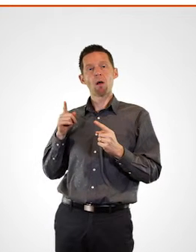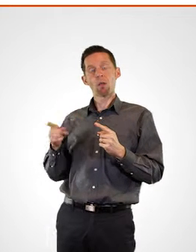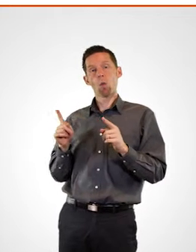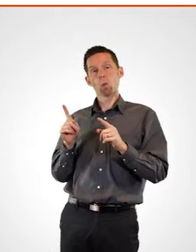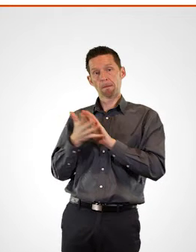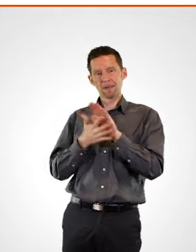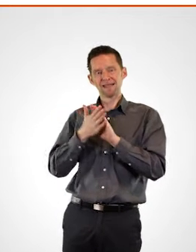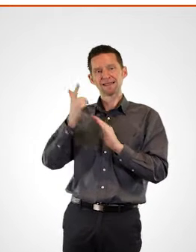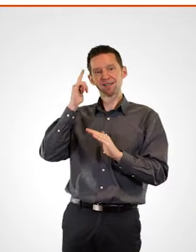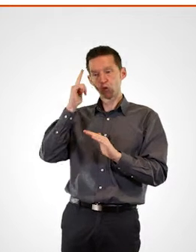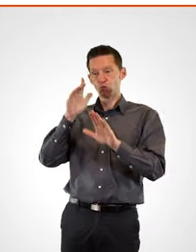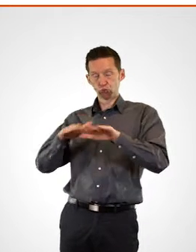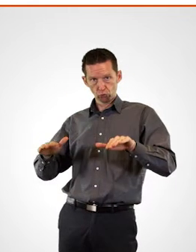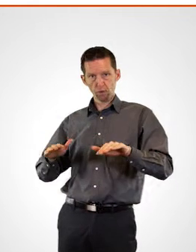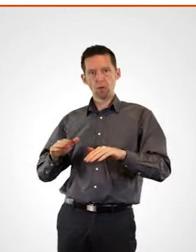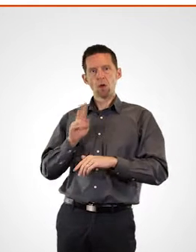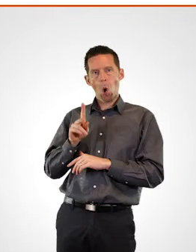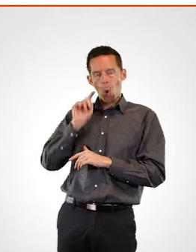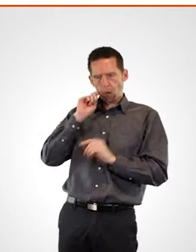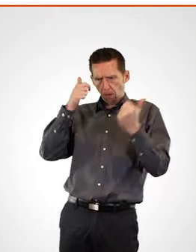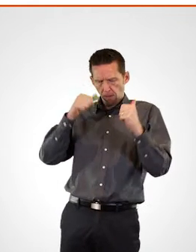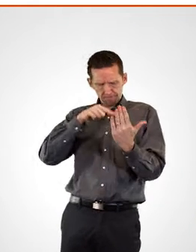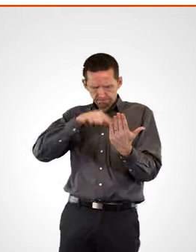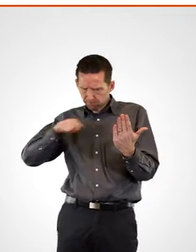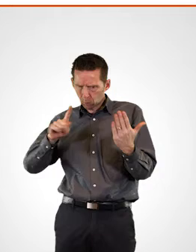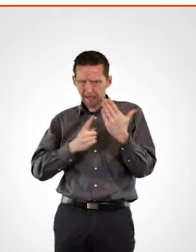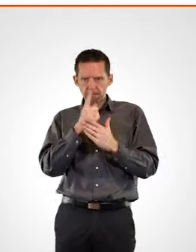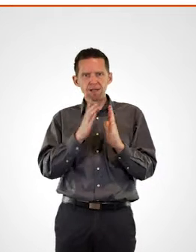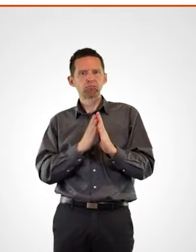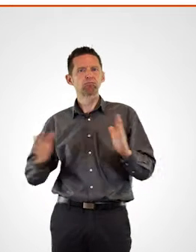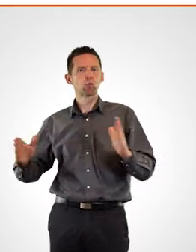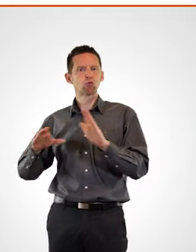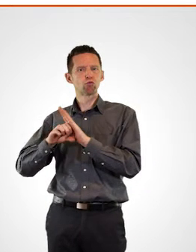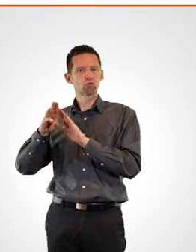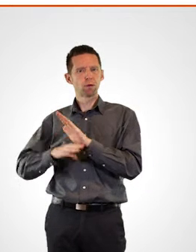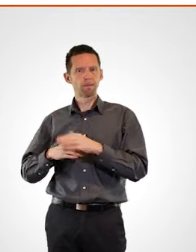expose teachers and children to the materials that will be used throughout the curriculum.